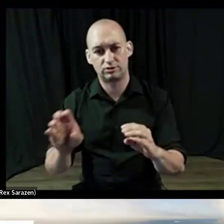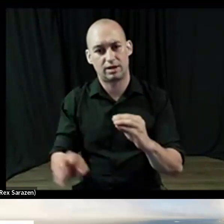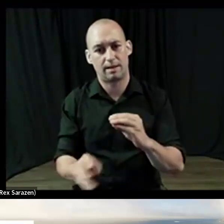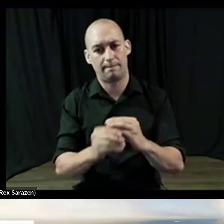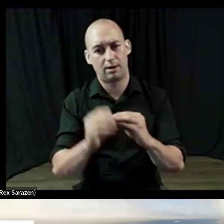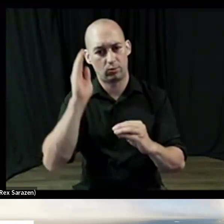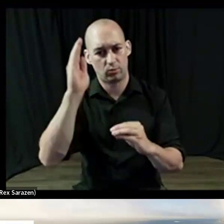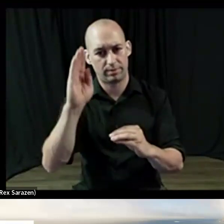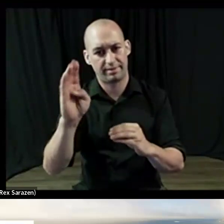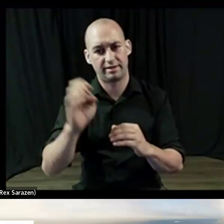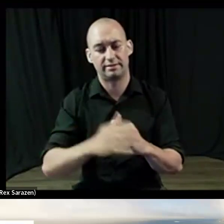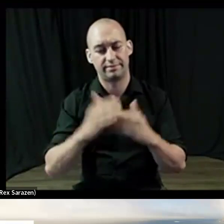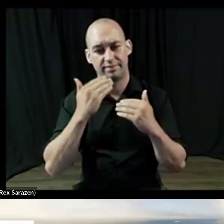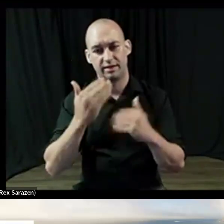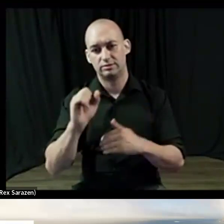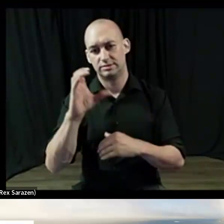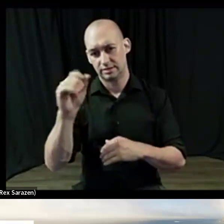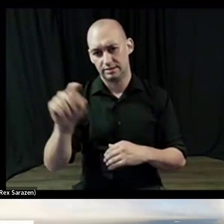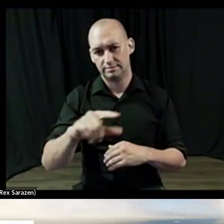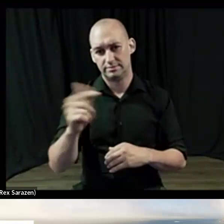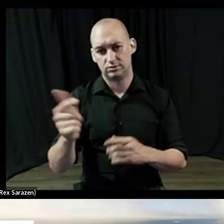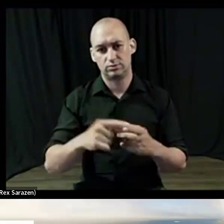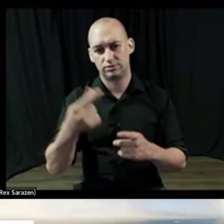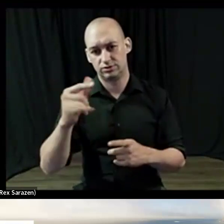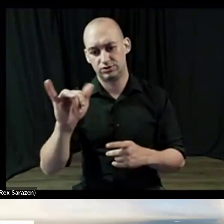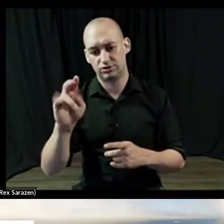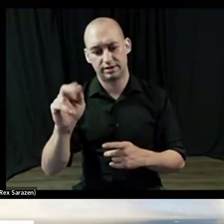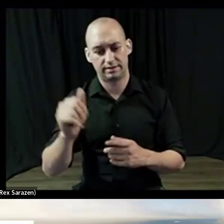Great thanks, Scott! Now I'm going to pass it over to Gina. Go ahead, Gina.